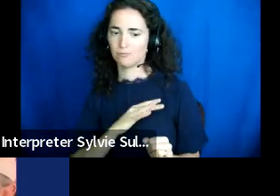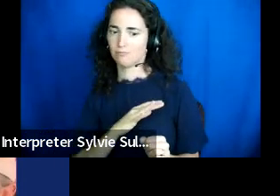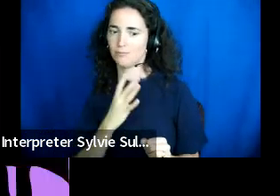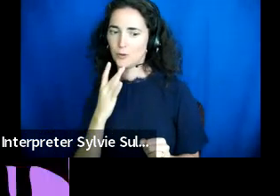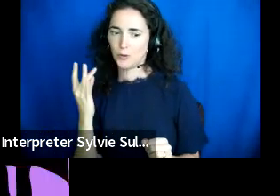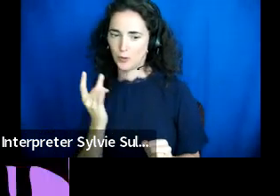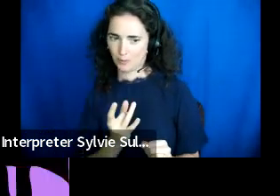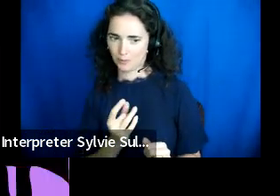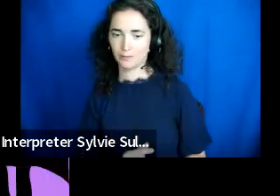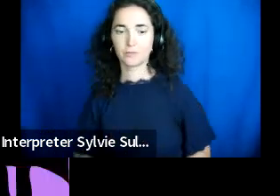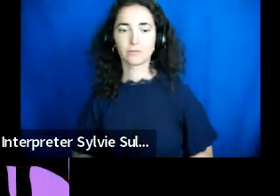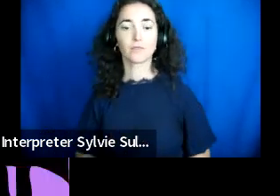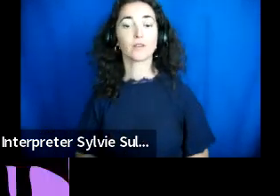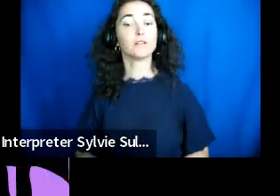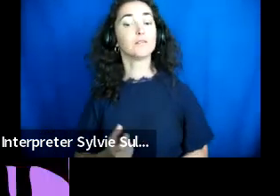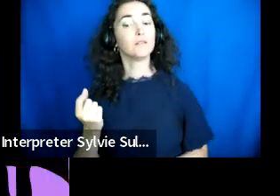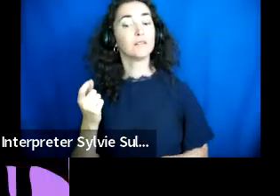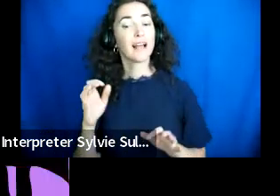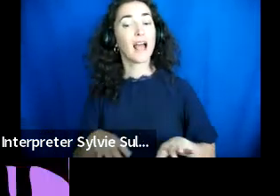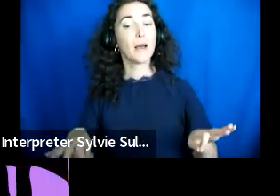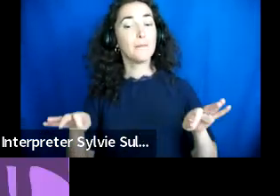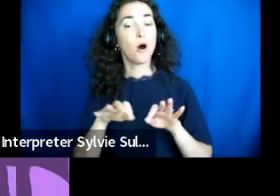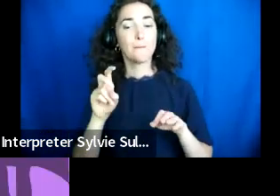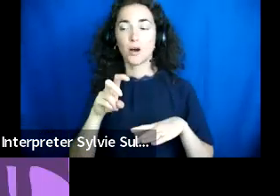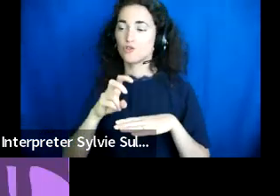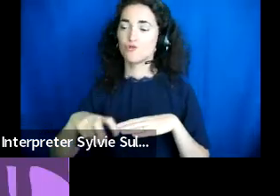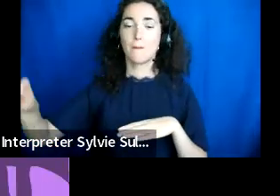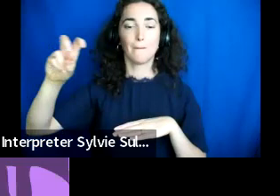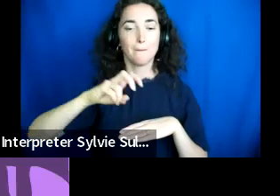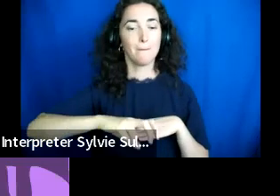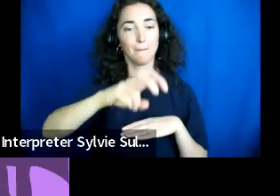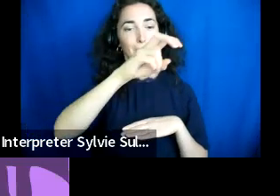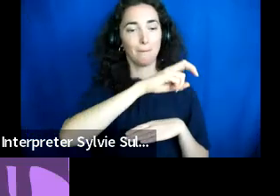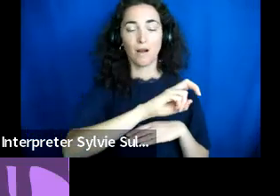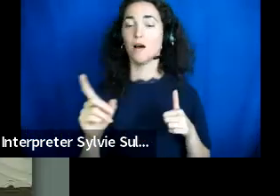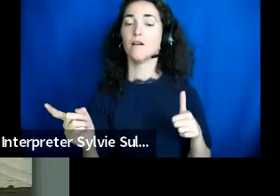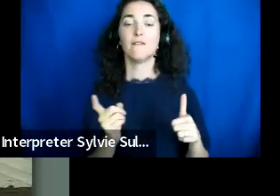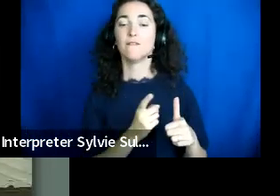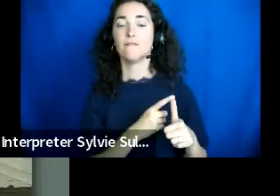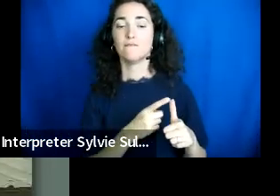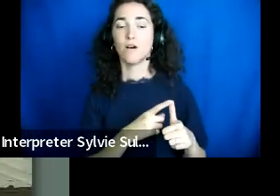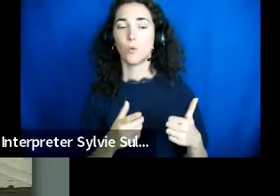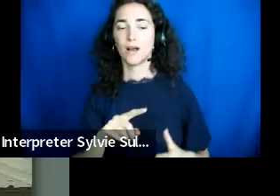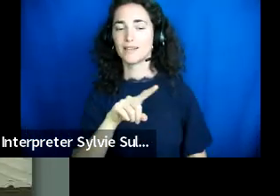Camp wouldn't be complete without field Trips the first field trip of the week was at Louisiana.